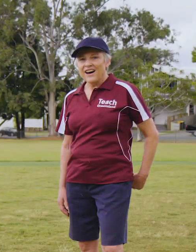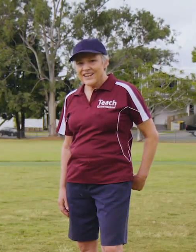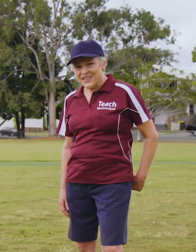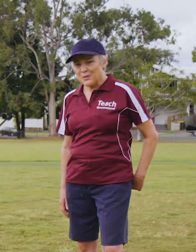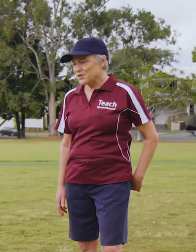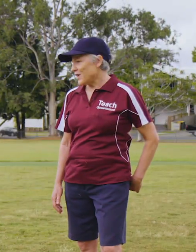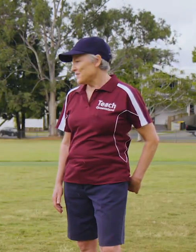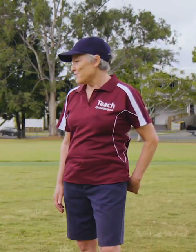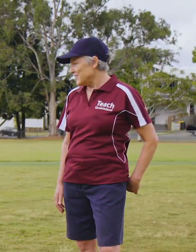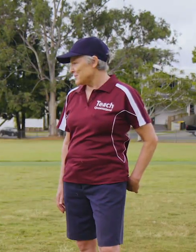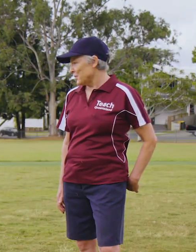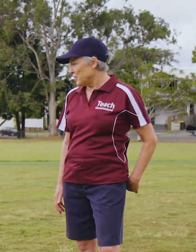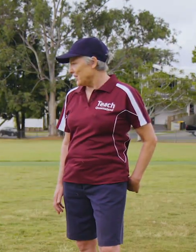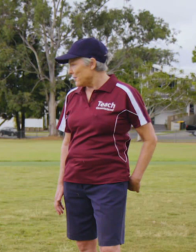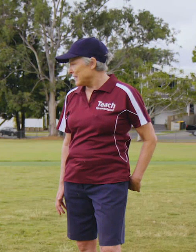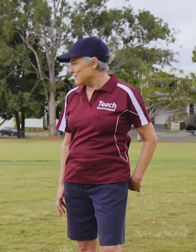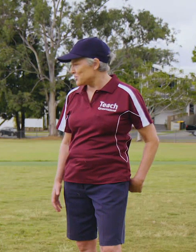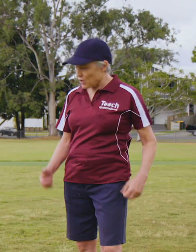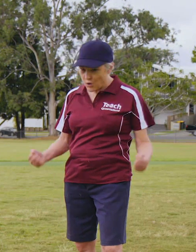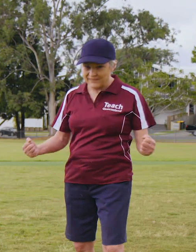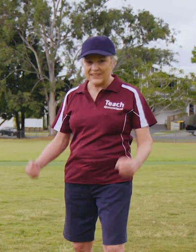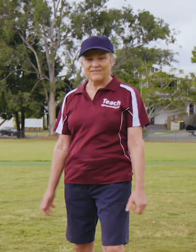I think we could try some fitness moves, that help keep us strong and fit,